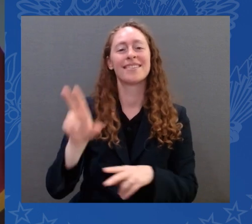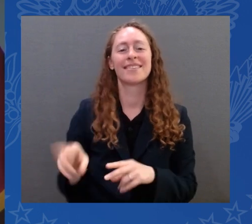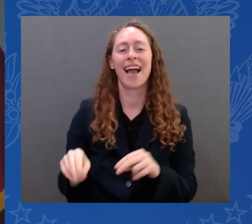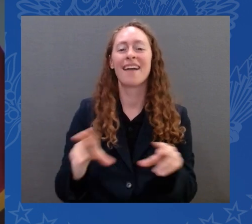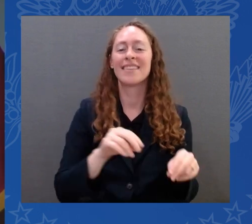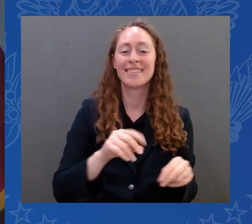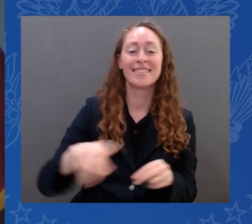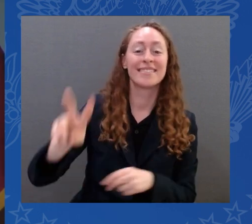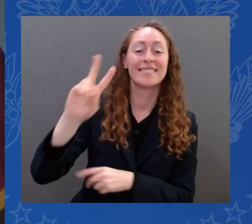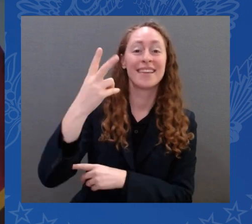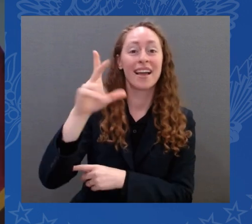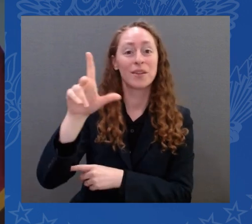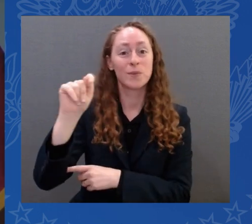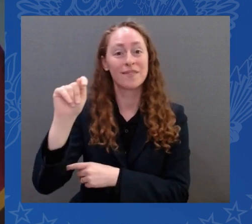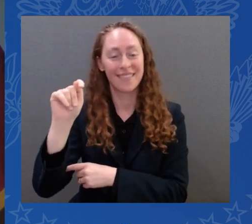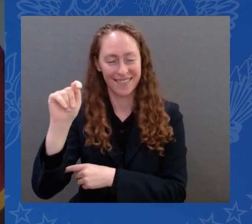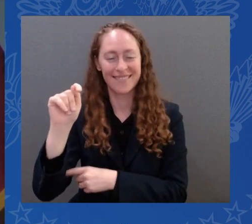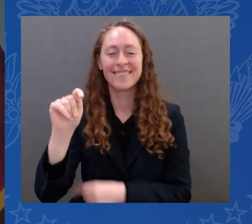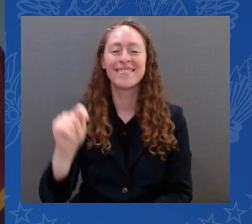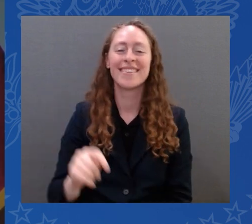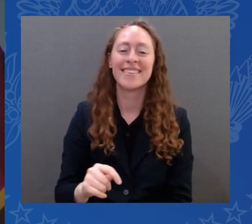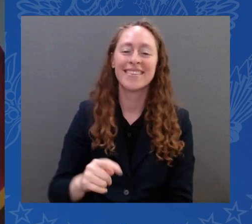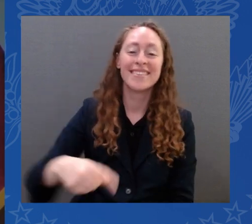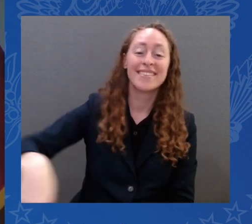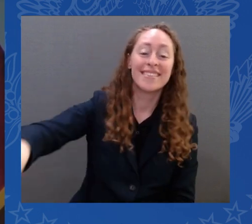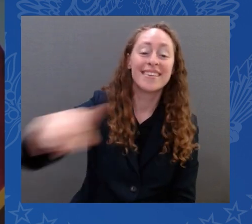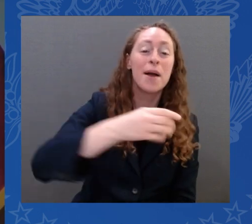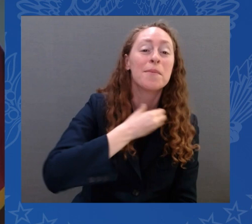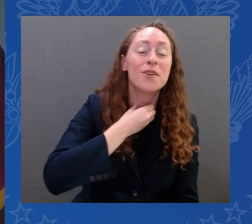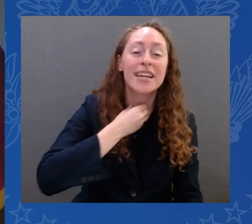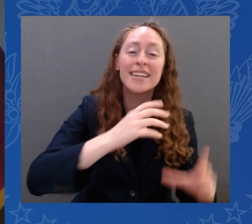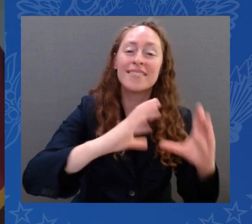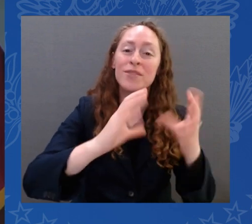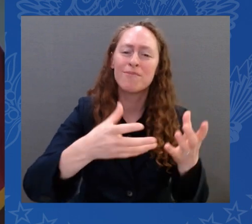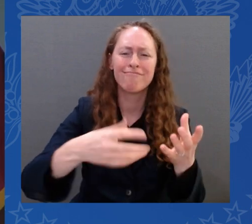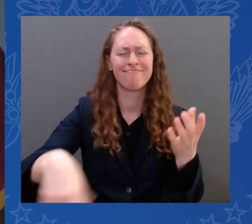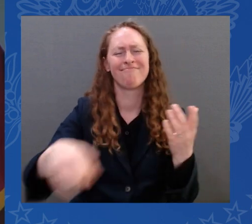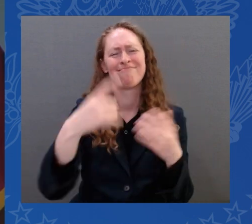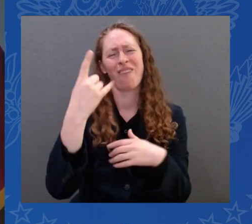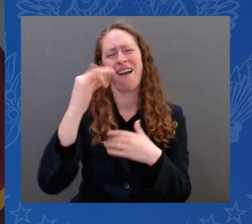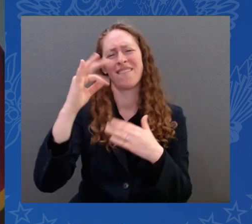in the history of the world. And that's no exaggeration. You have earned it. Congratulations.